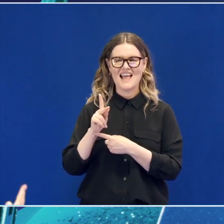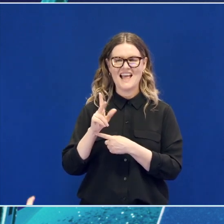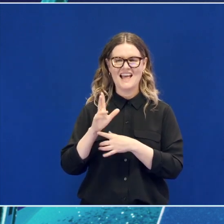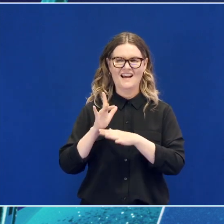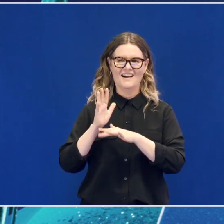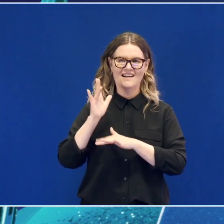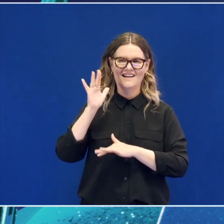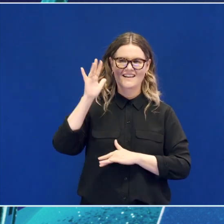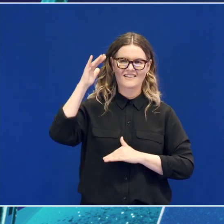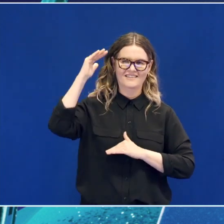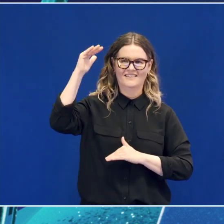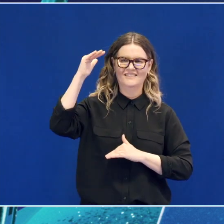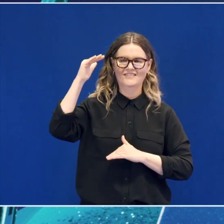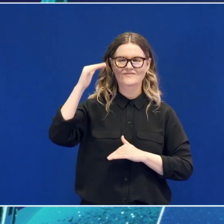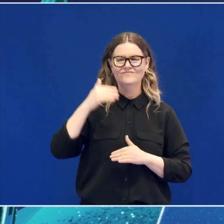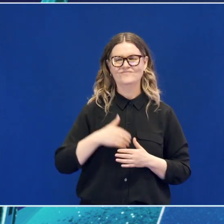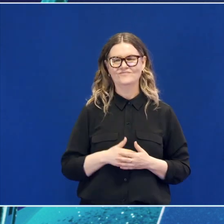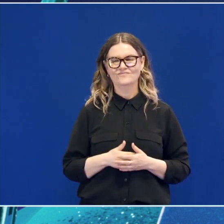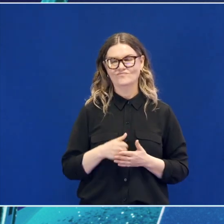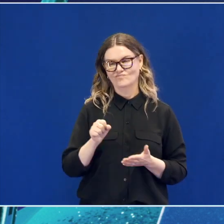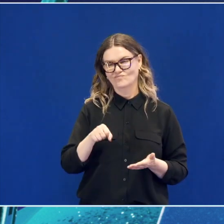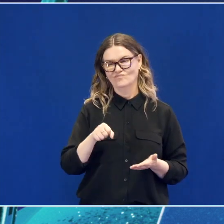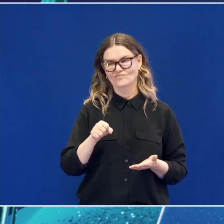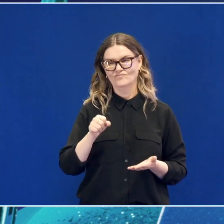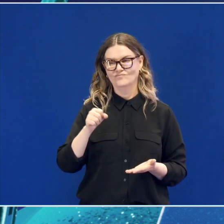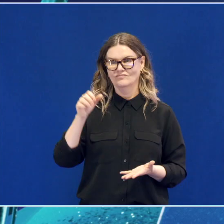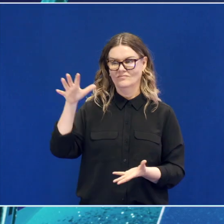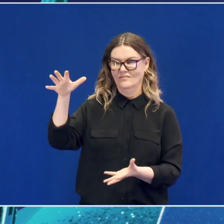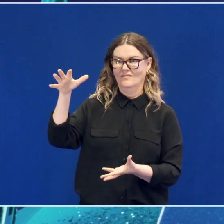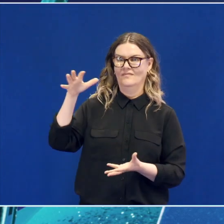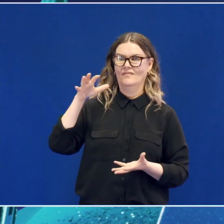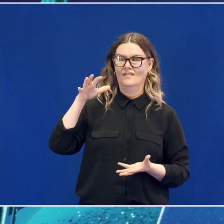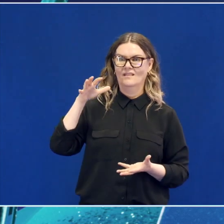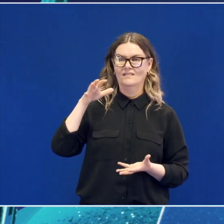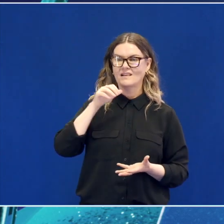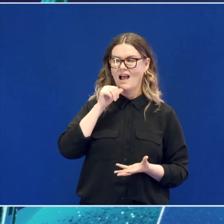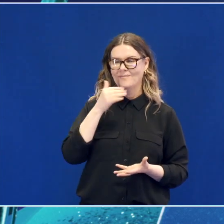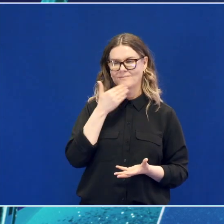that is not the best advice. And there is a real risk, to Navin's point,